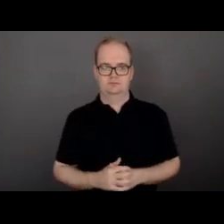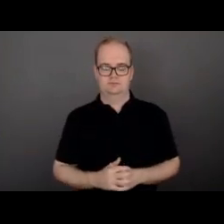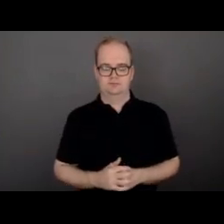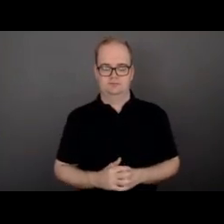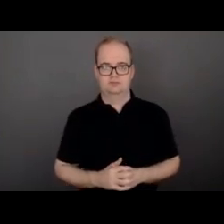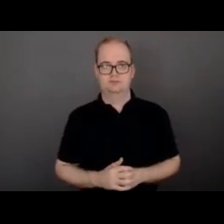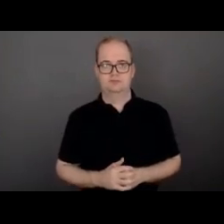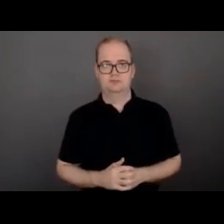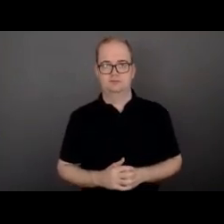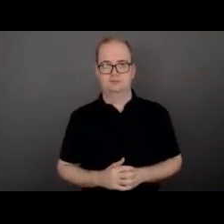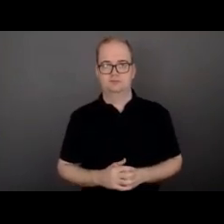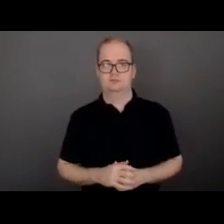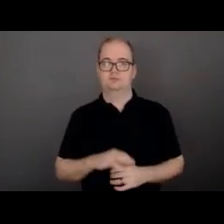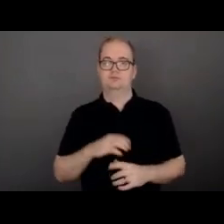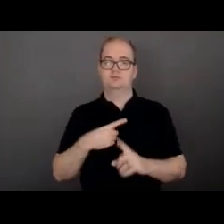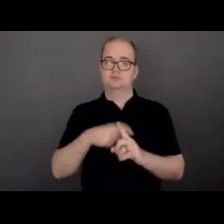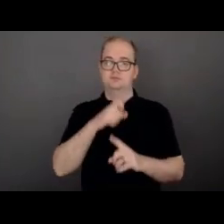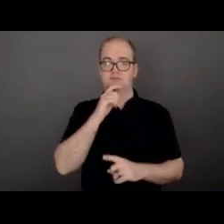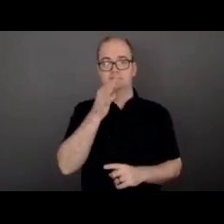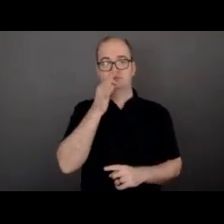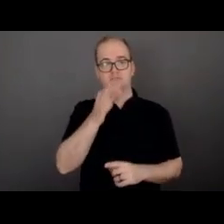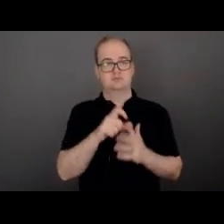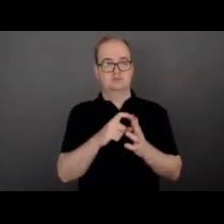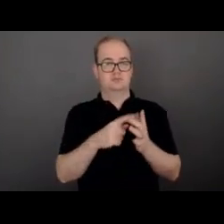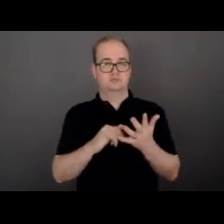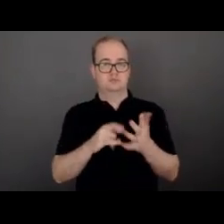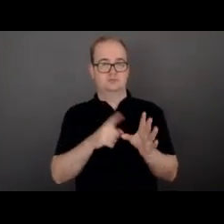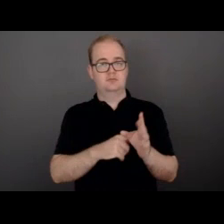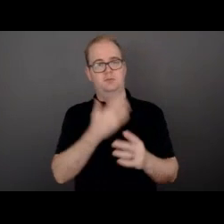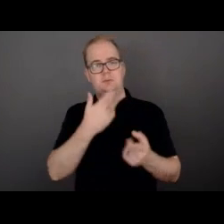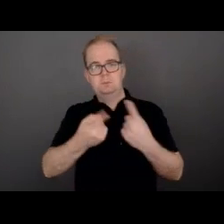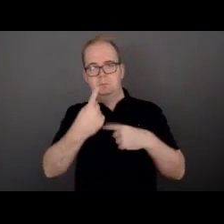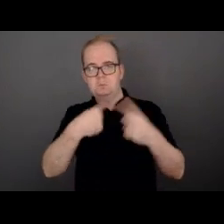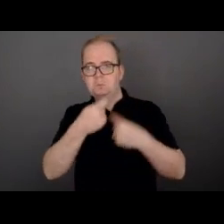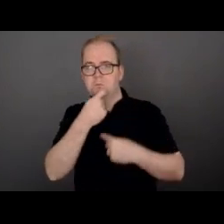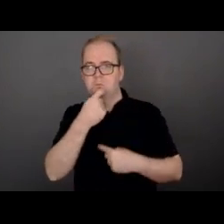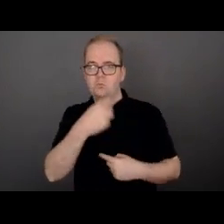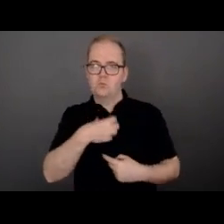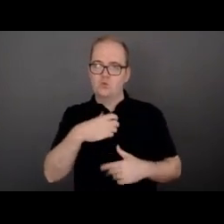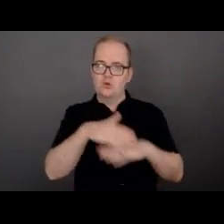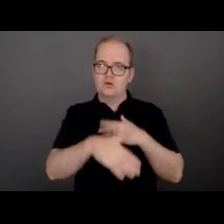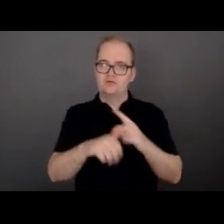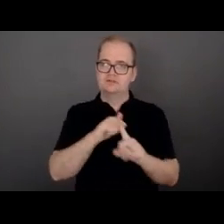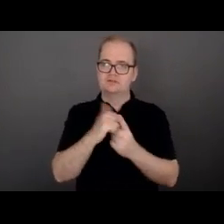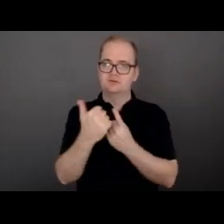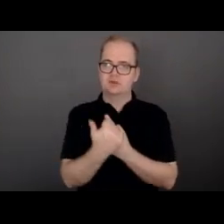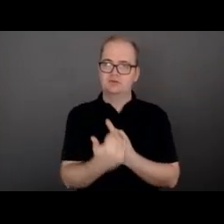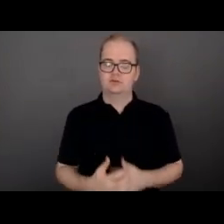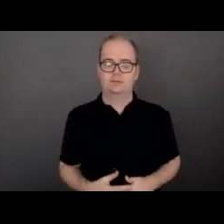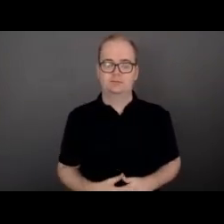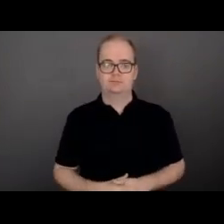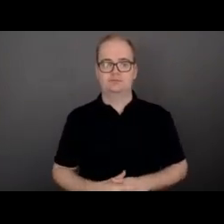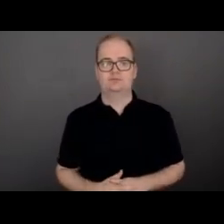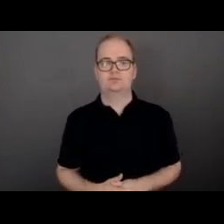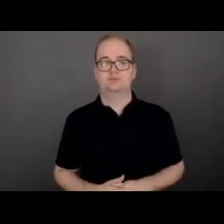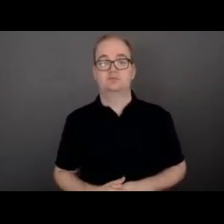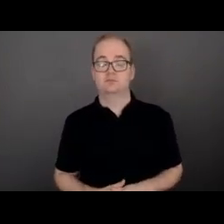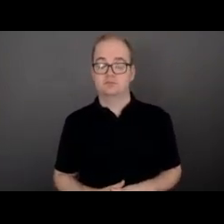And Daisy I will ask you to talk about this situation as well and provide guidance around here too. Yeah.